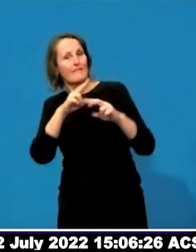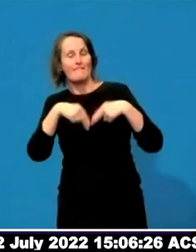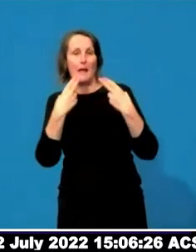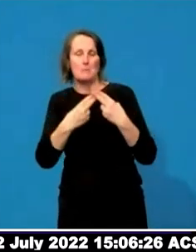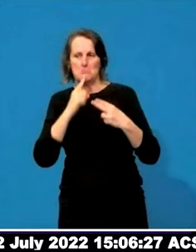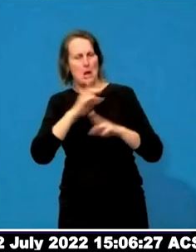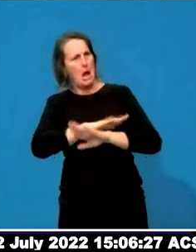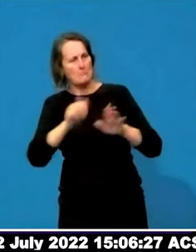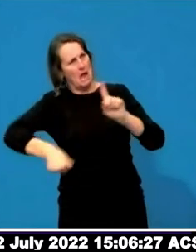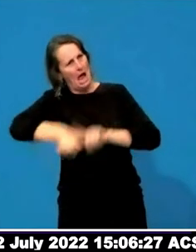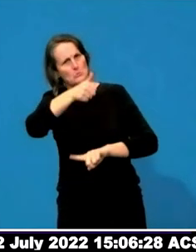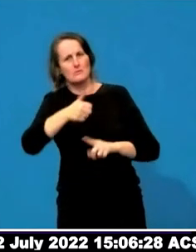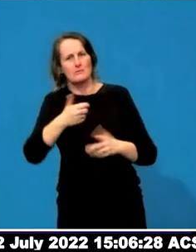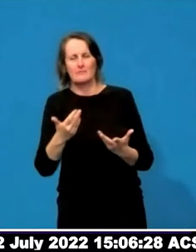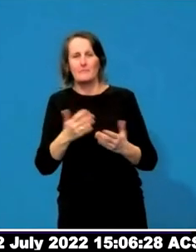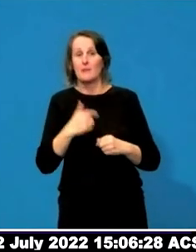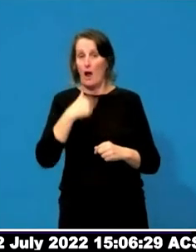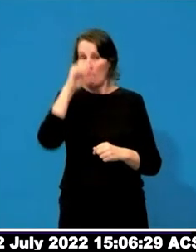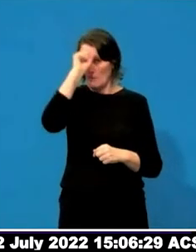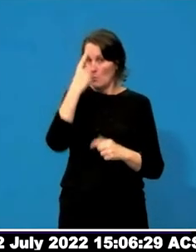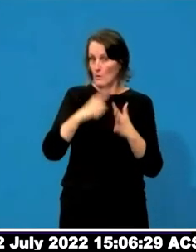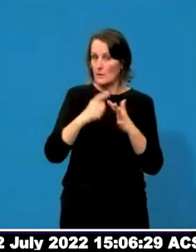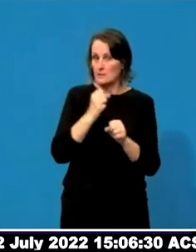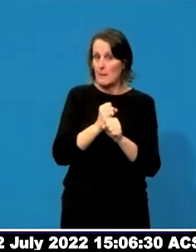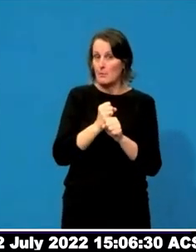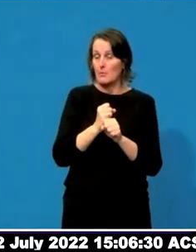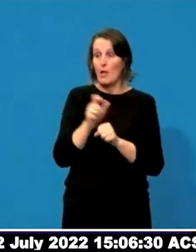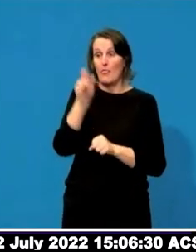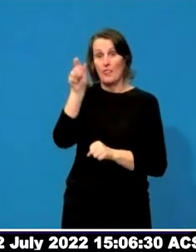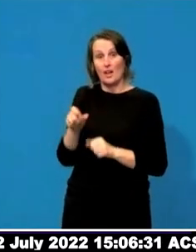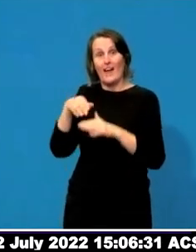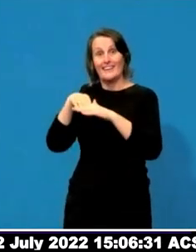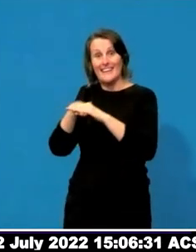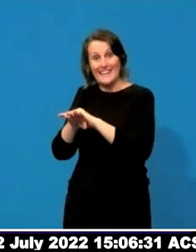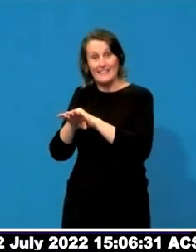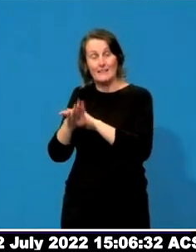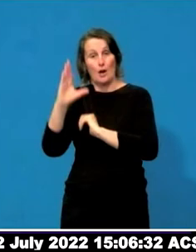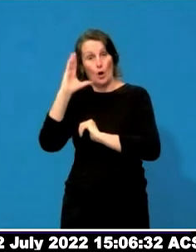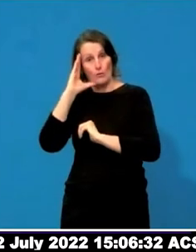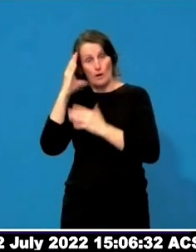one particular incident, the client was inside asleep in his room in the motel.